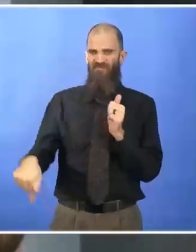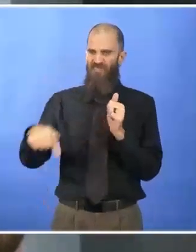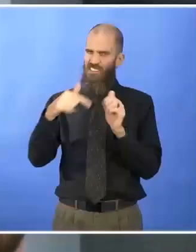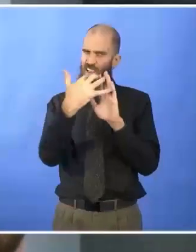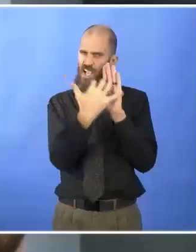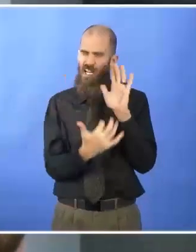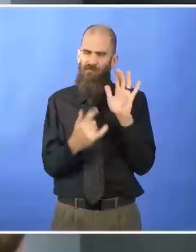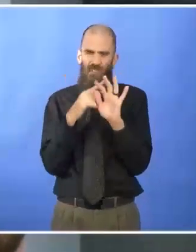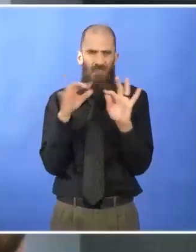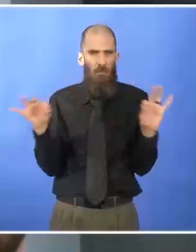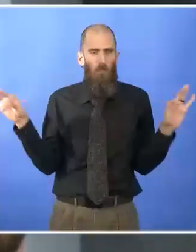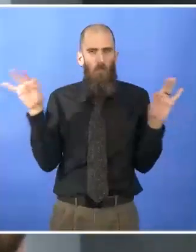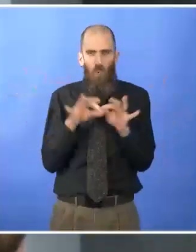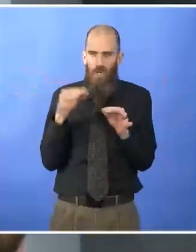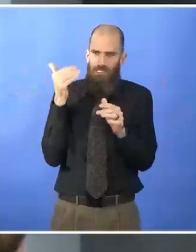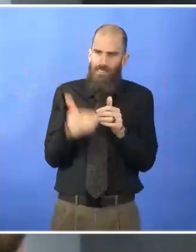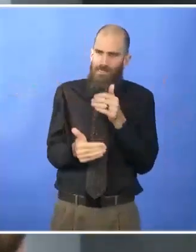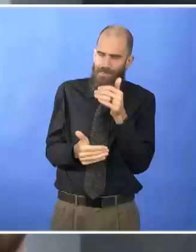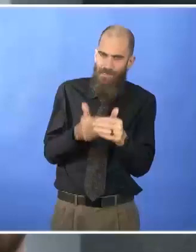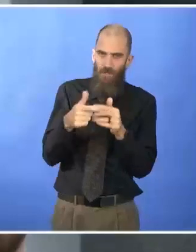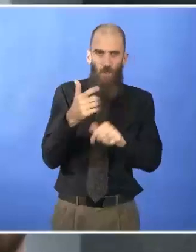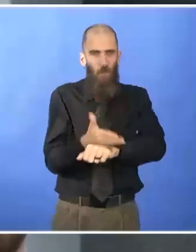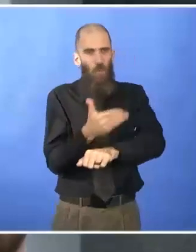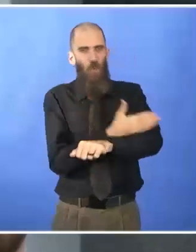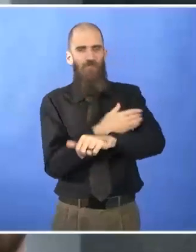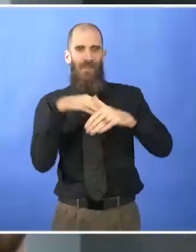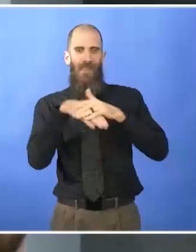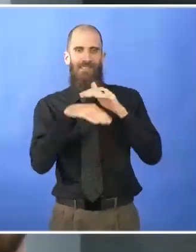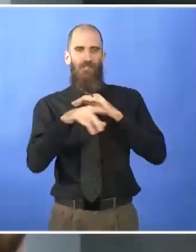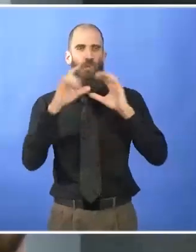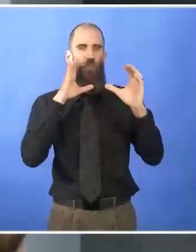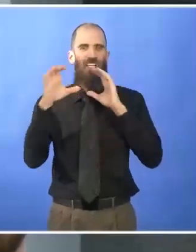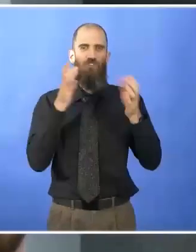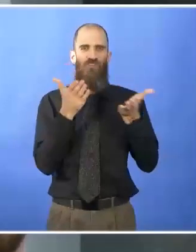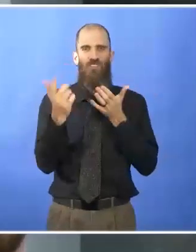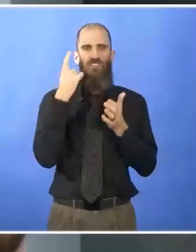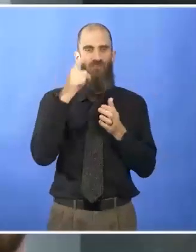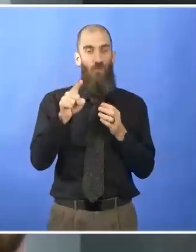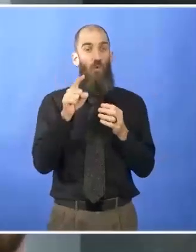SERVICES FOR INCARCERATED PEOPLE WITH COMMUNICATION DISABILITIES.